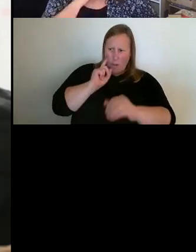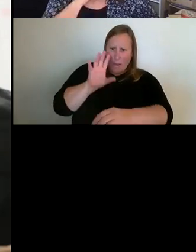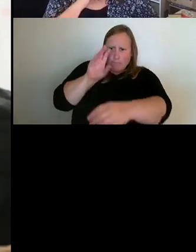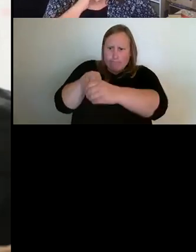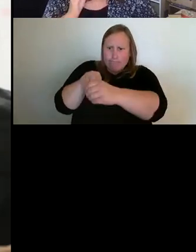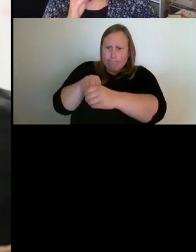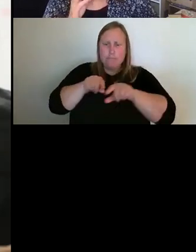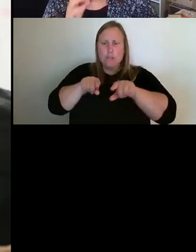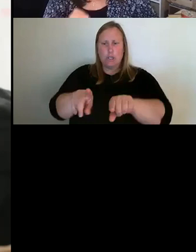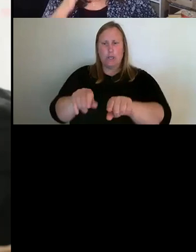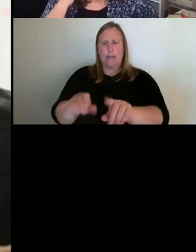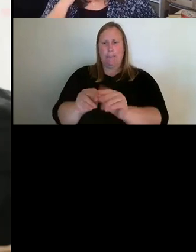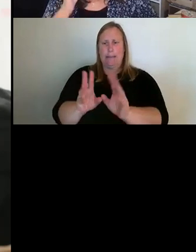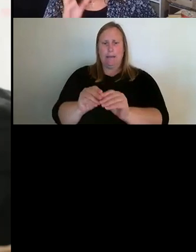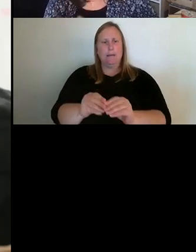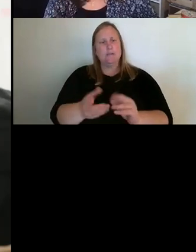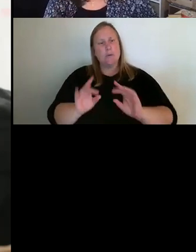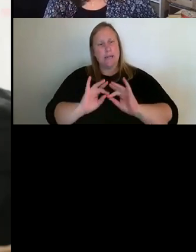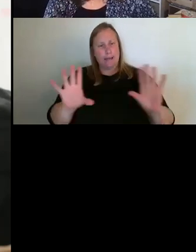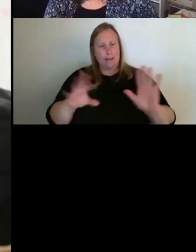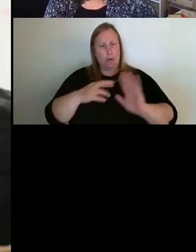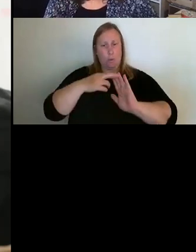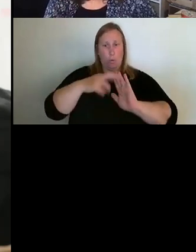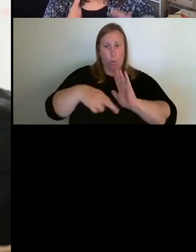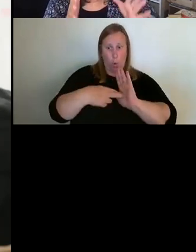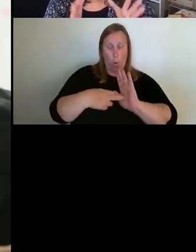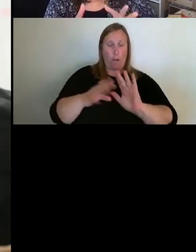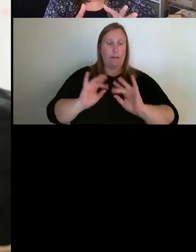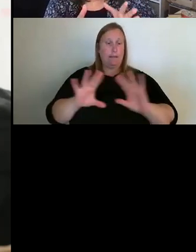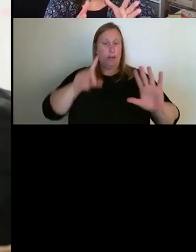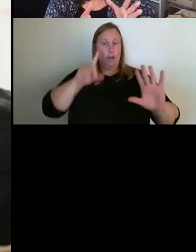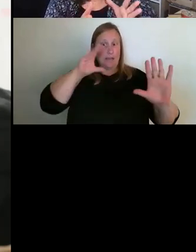With that clear role and expectation a person that